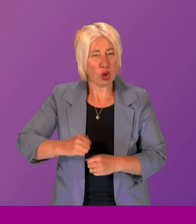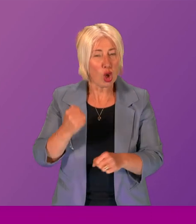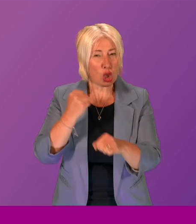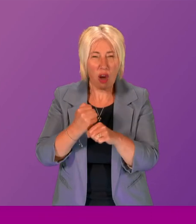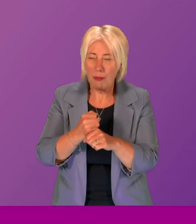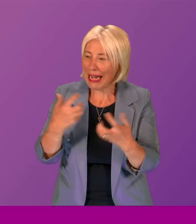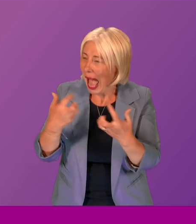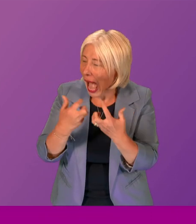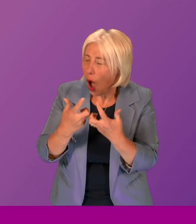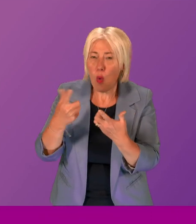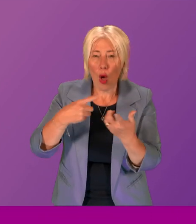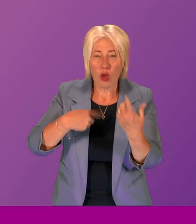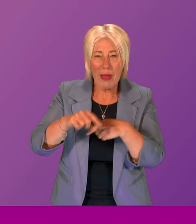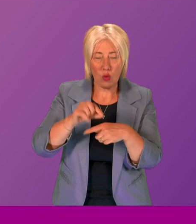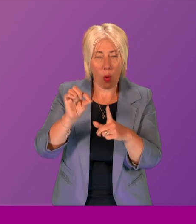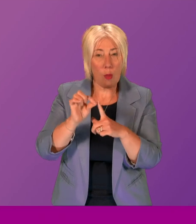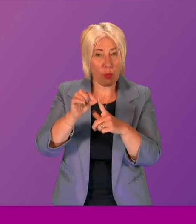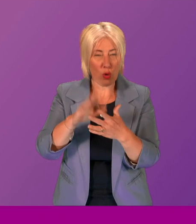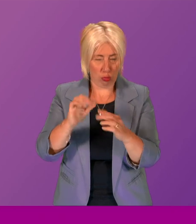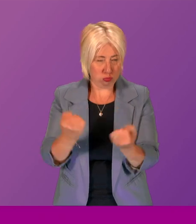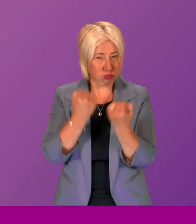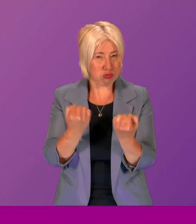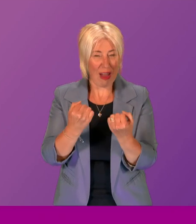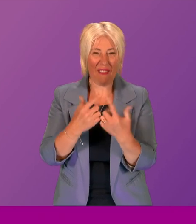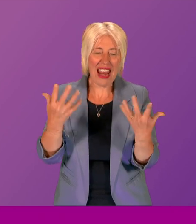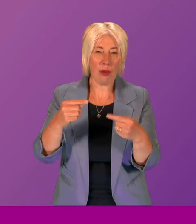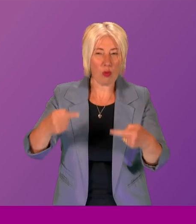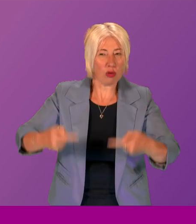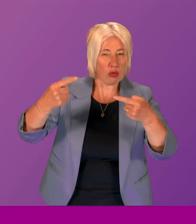to make those proposals robust against legal challenge? Will the First Minister commit to